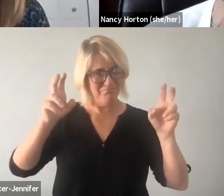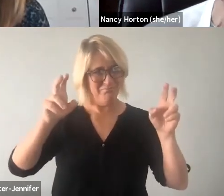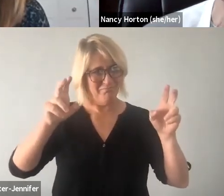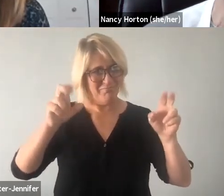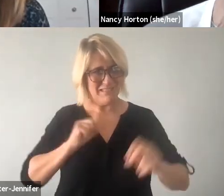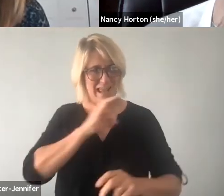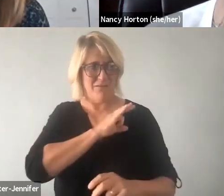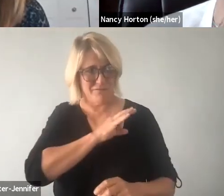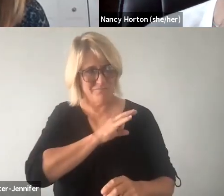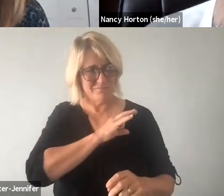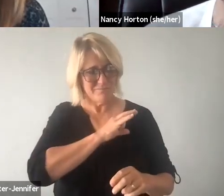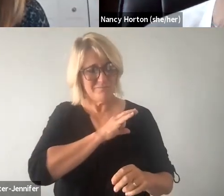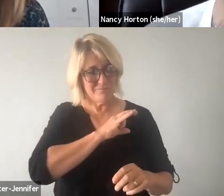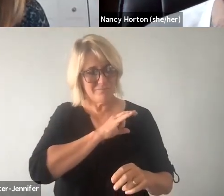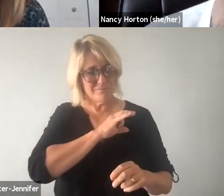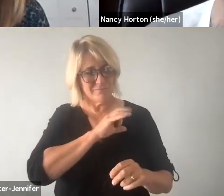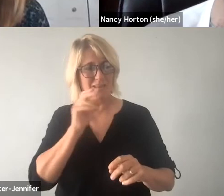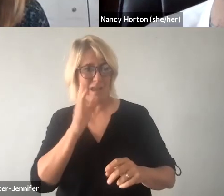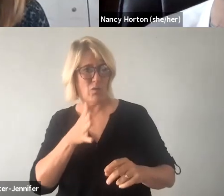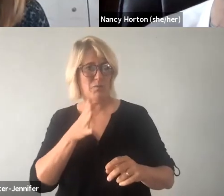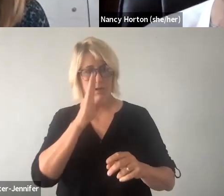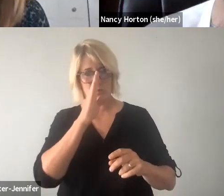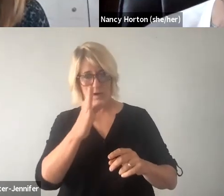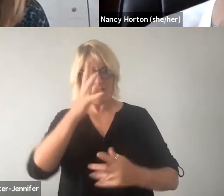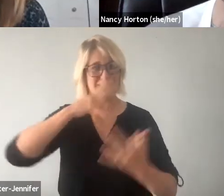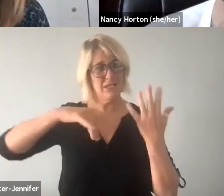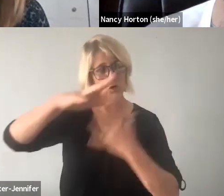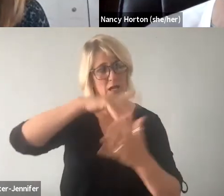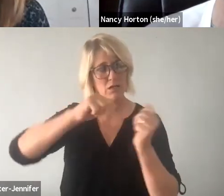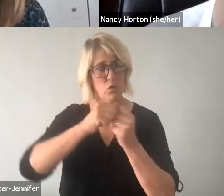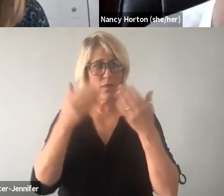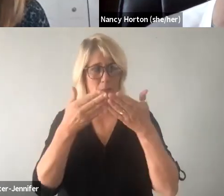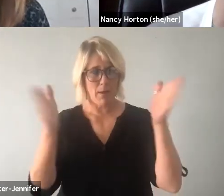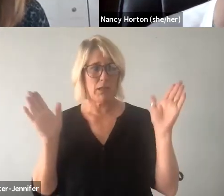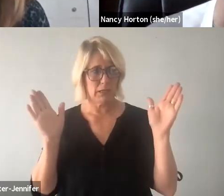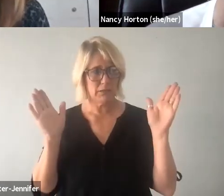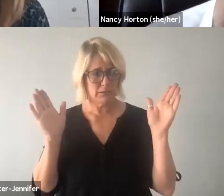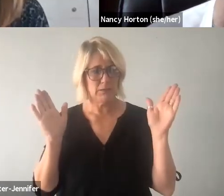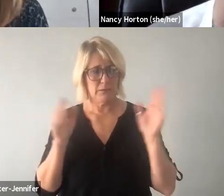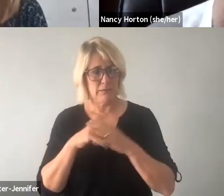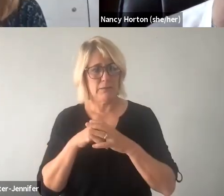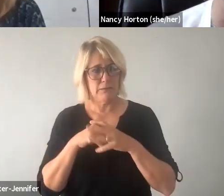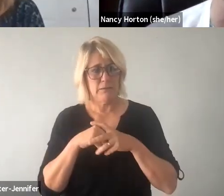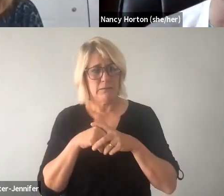ADA program to really give some basic training to that front line staff that